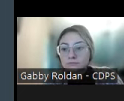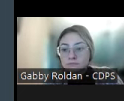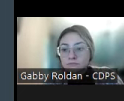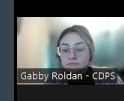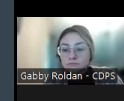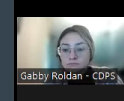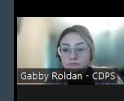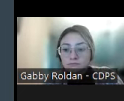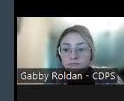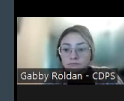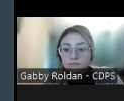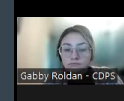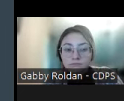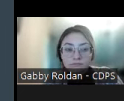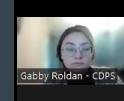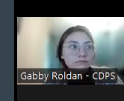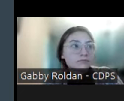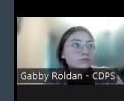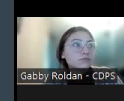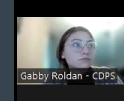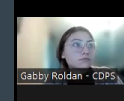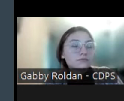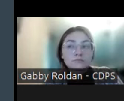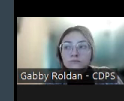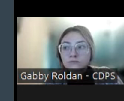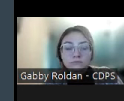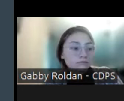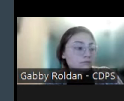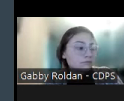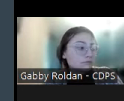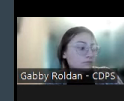the small towns in the small areas in the mountains.